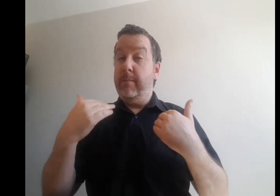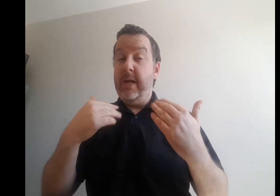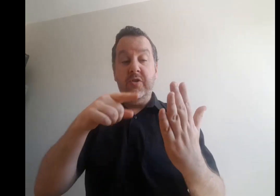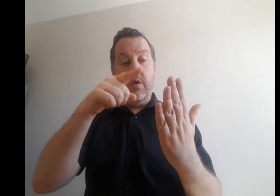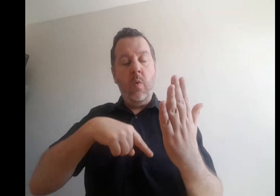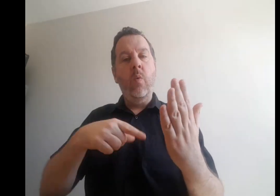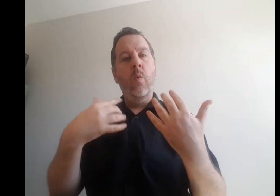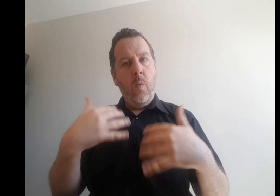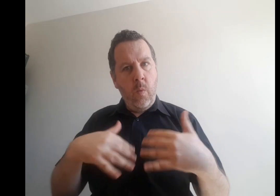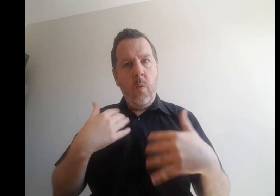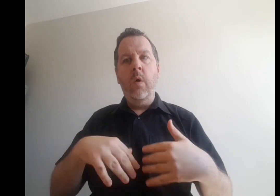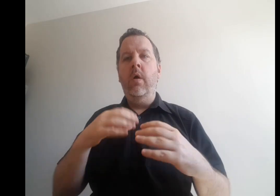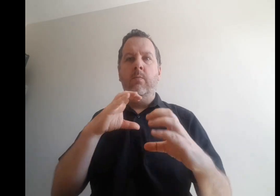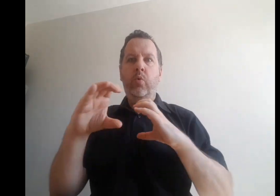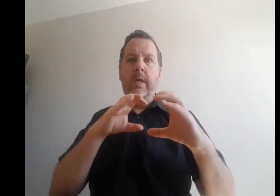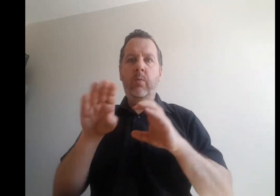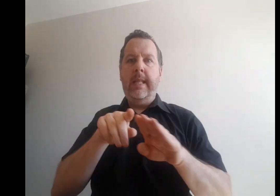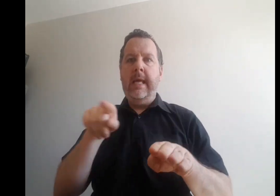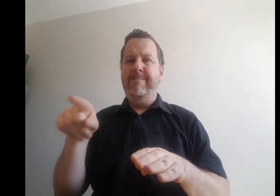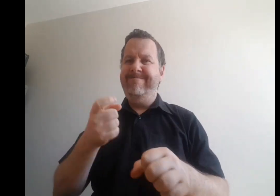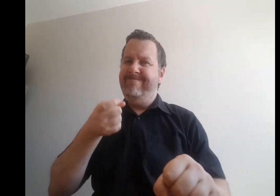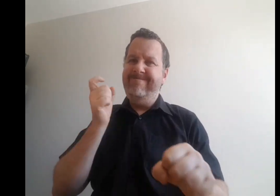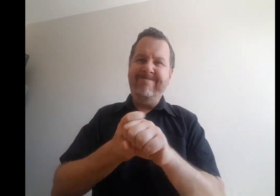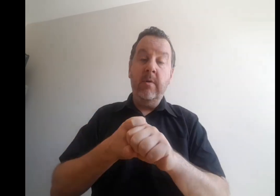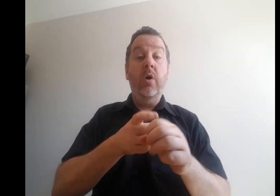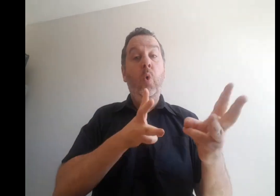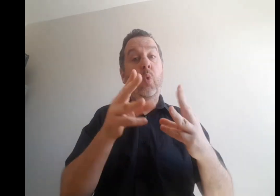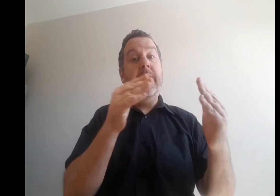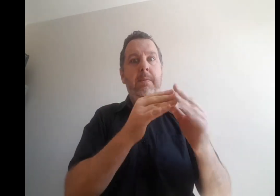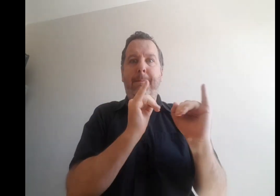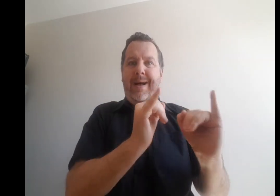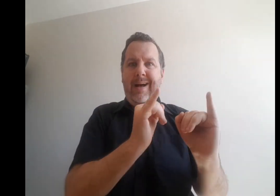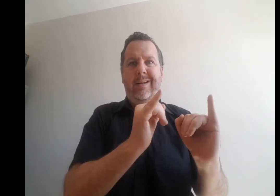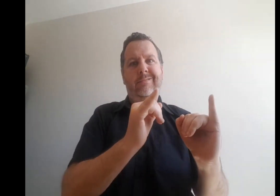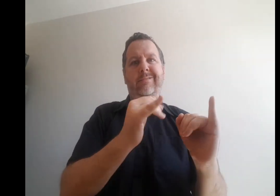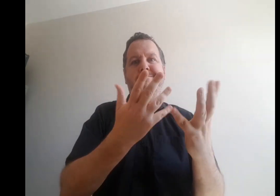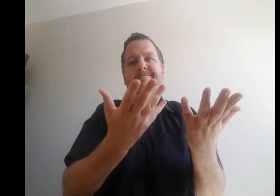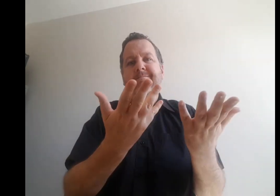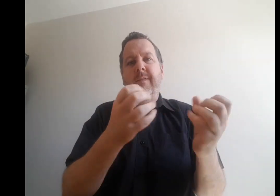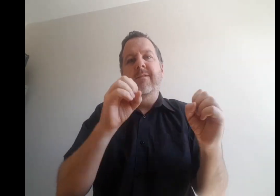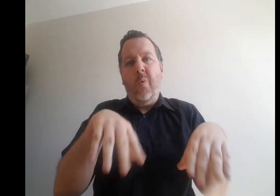No matter how unwilling people were in the workhouse to communicate with deaf people,